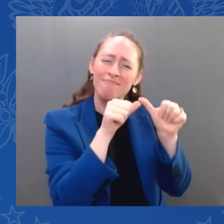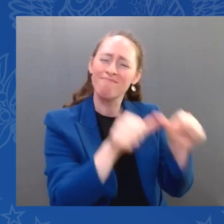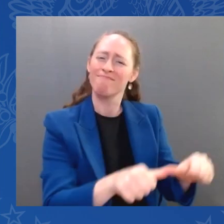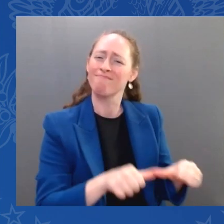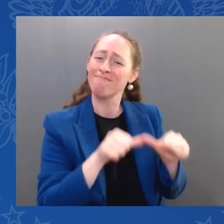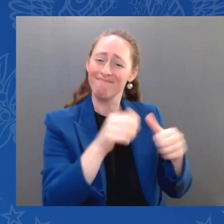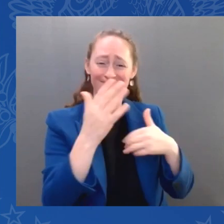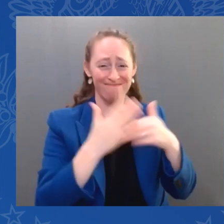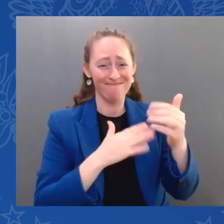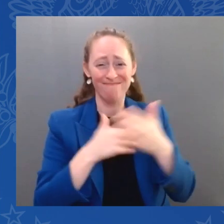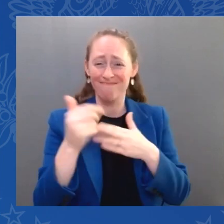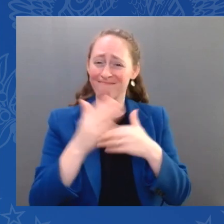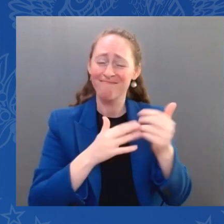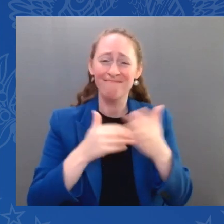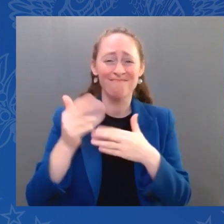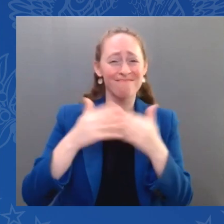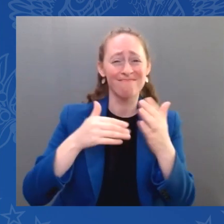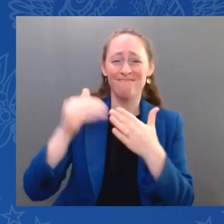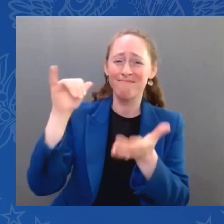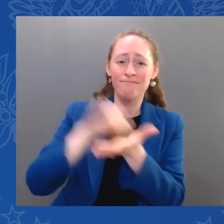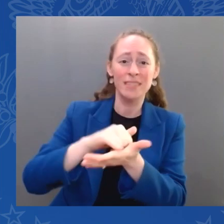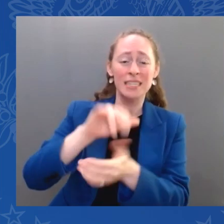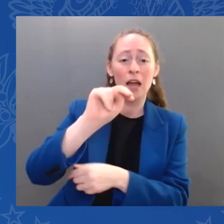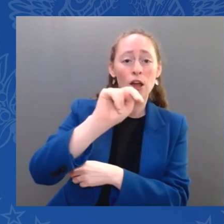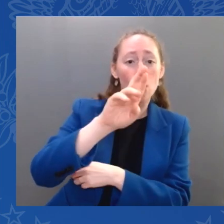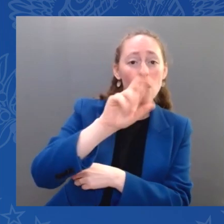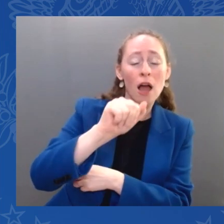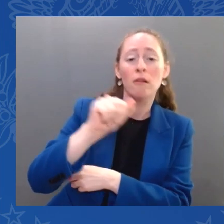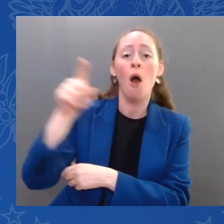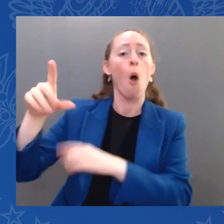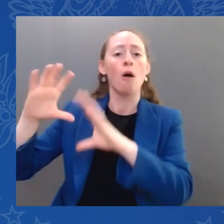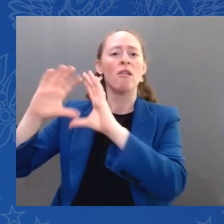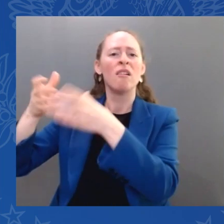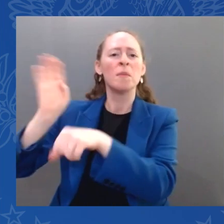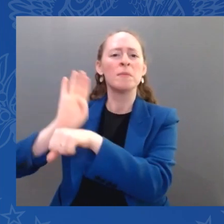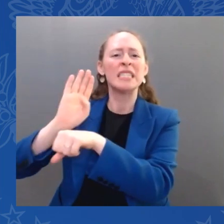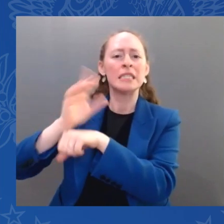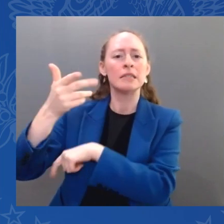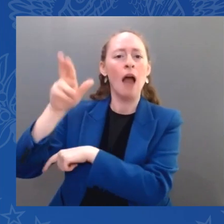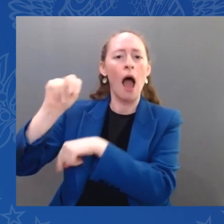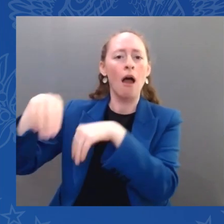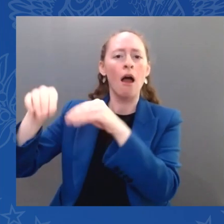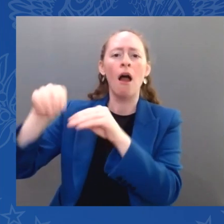then I would have called him "Joe"; now I call "Mr. President" --